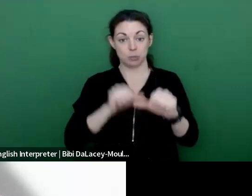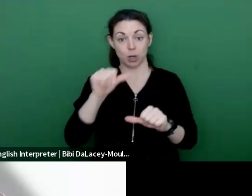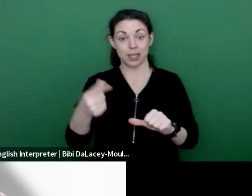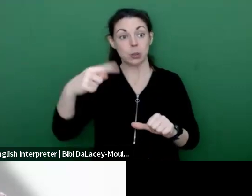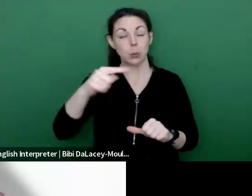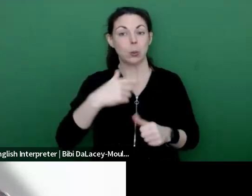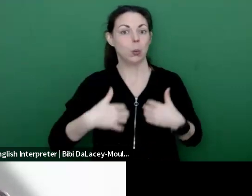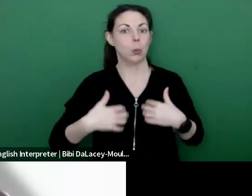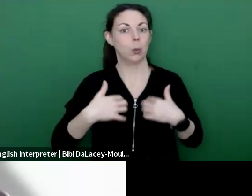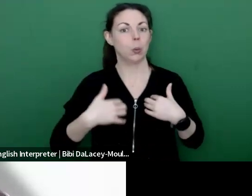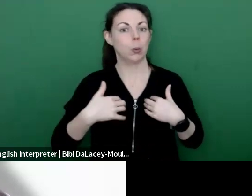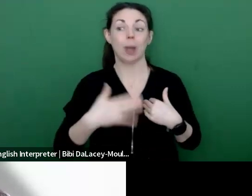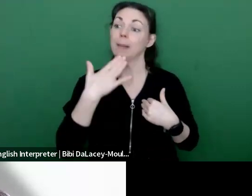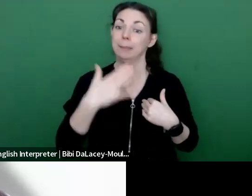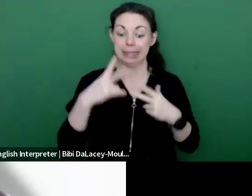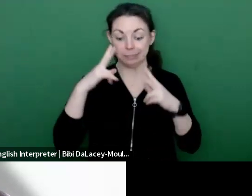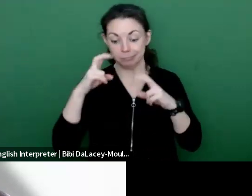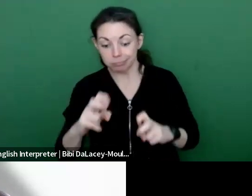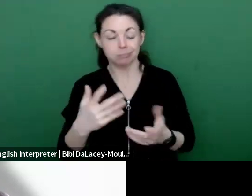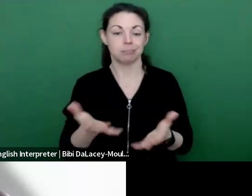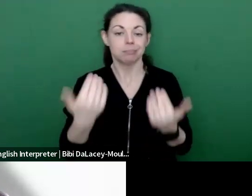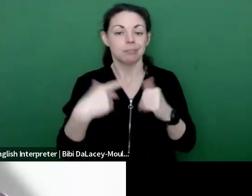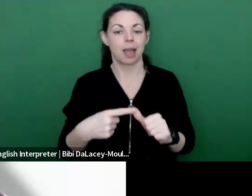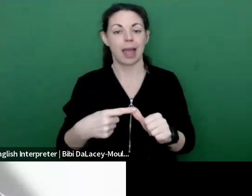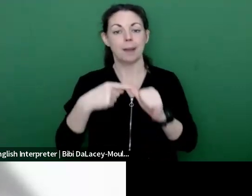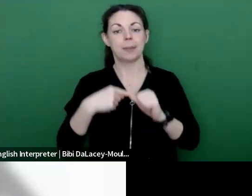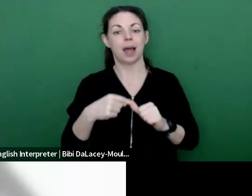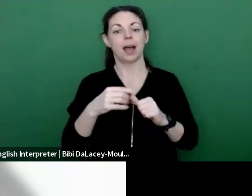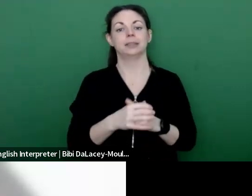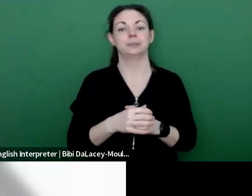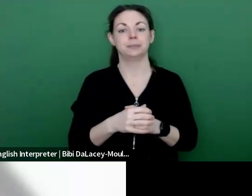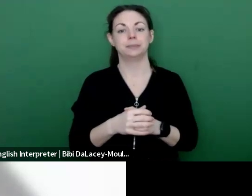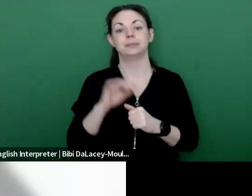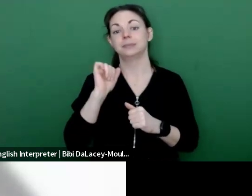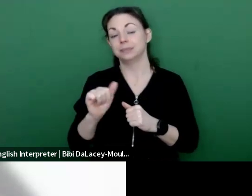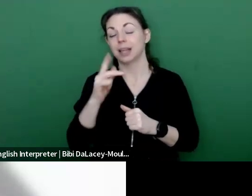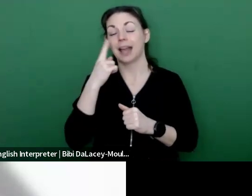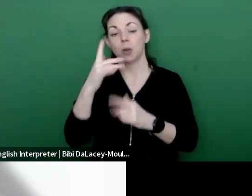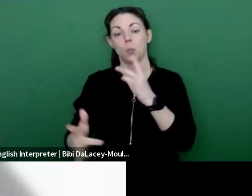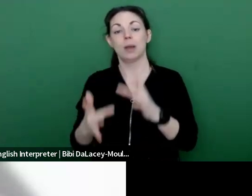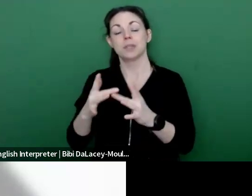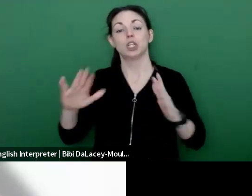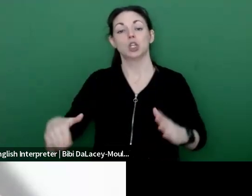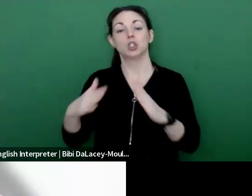And-Go to snowdontrust.org and get in touch with us if you have any questions. So thank you very much.